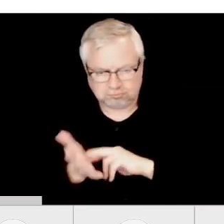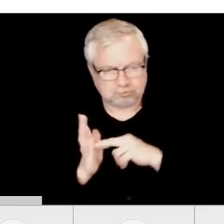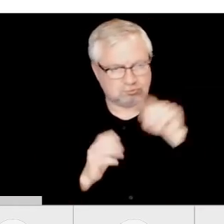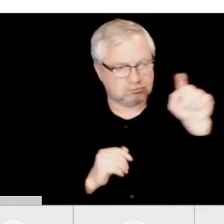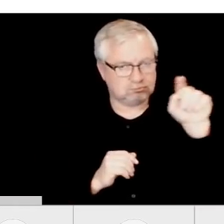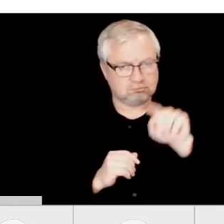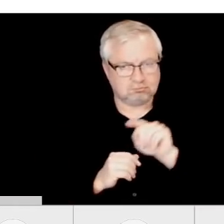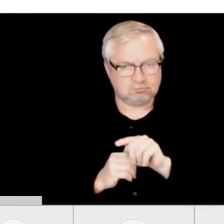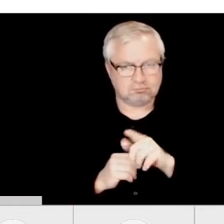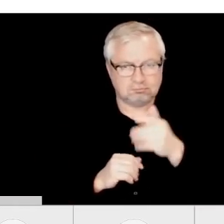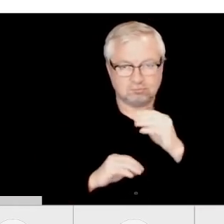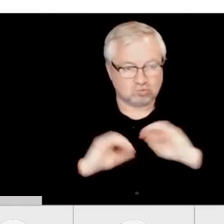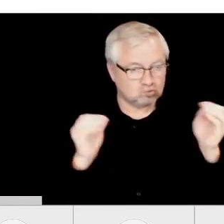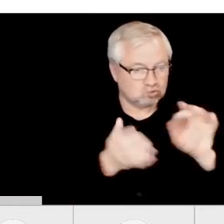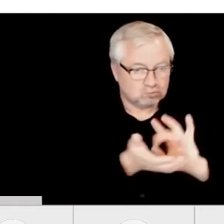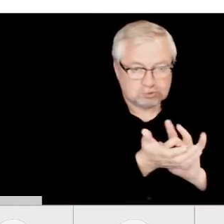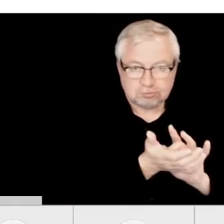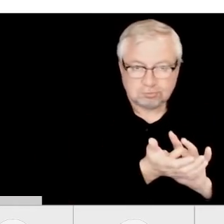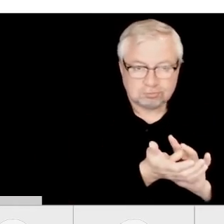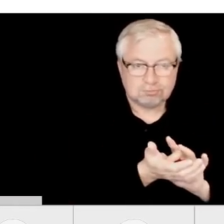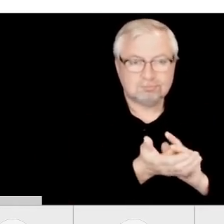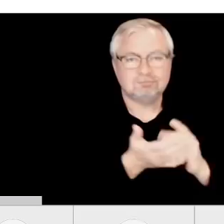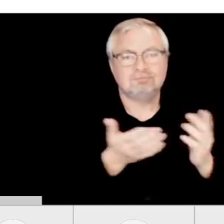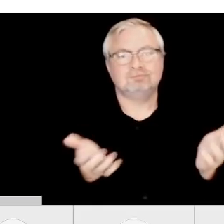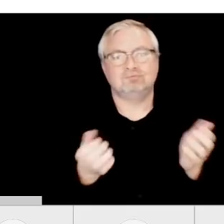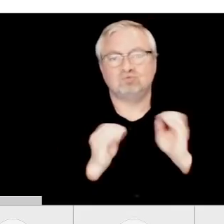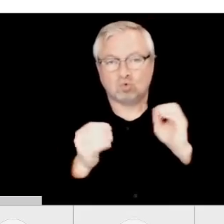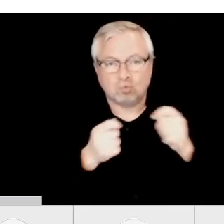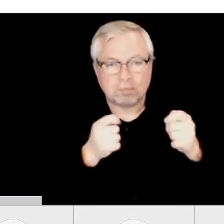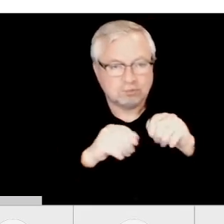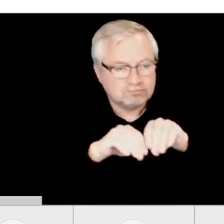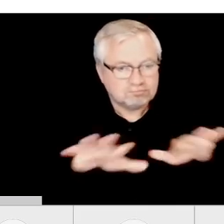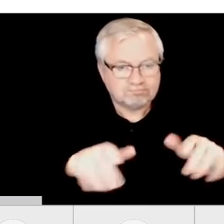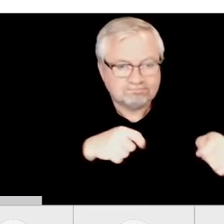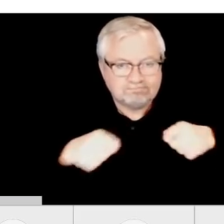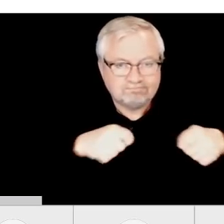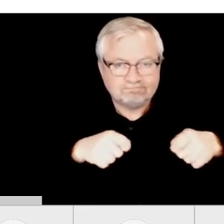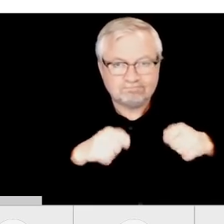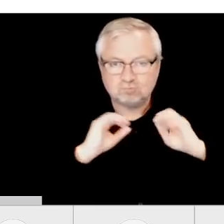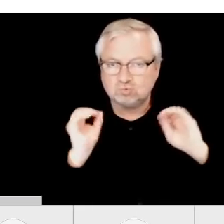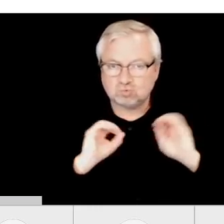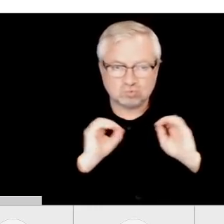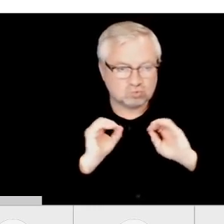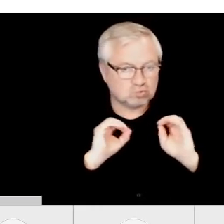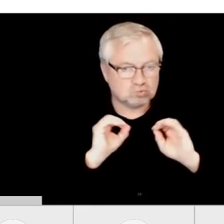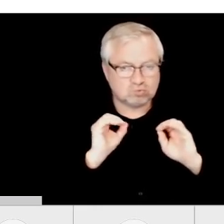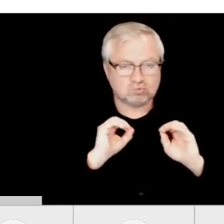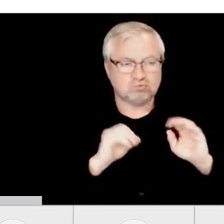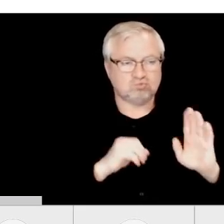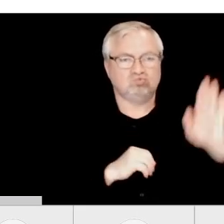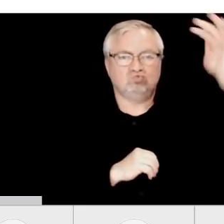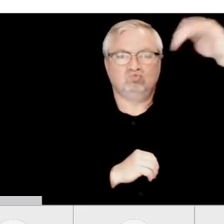scenario, we would be in the midst of the peak epidemic moving that to June